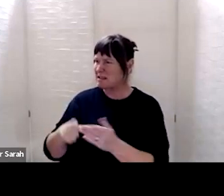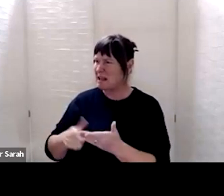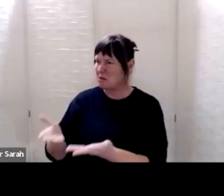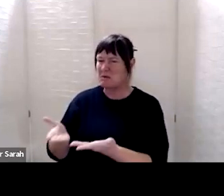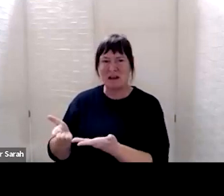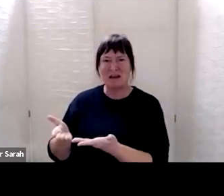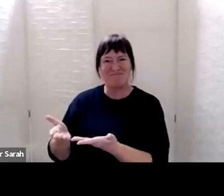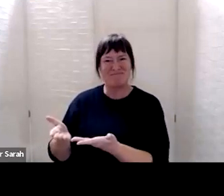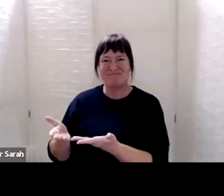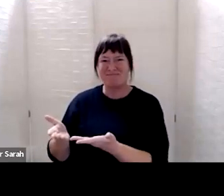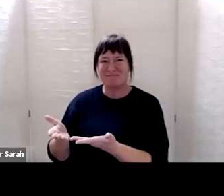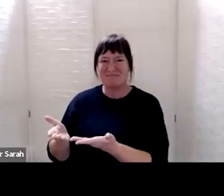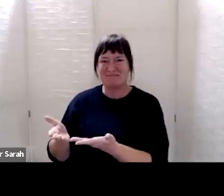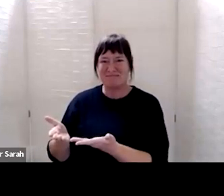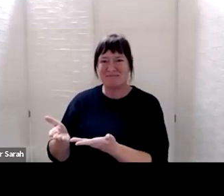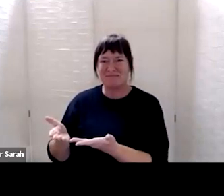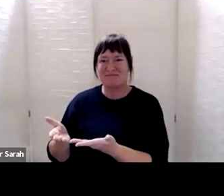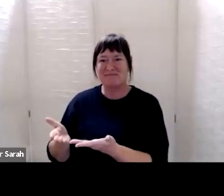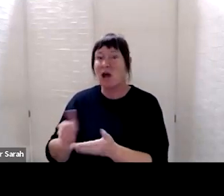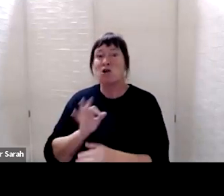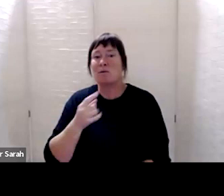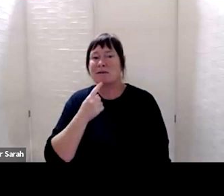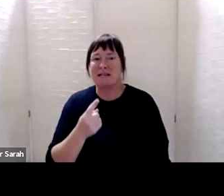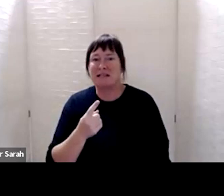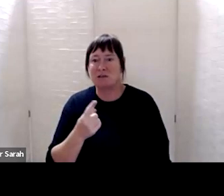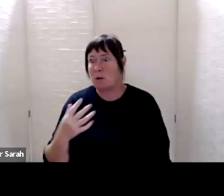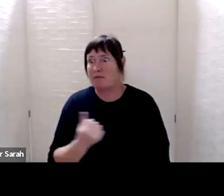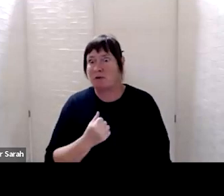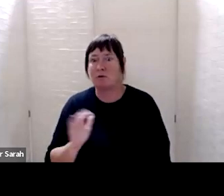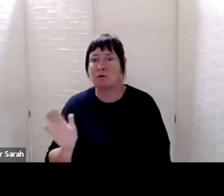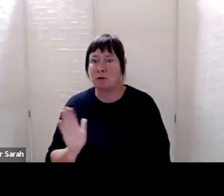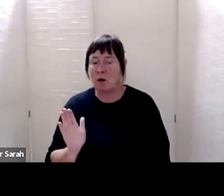you know, and no one is saying that. So through the application of the rules,